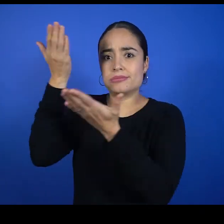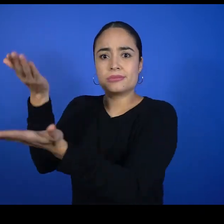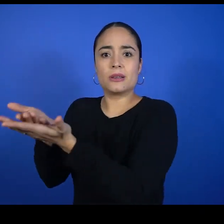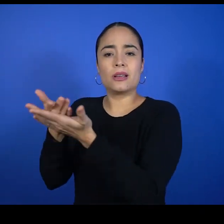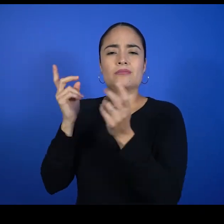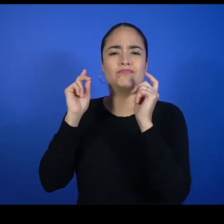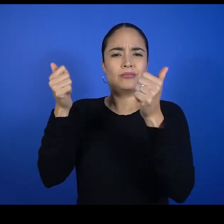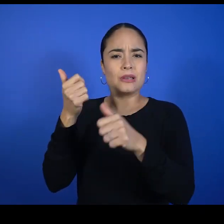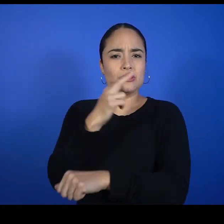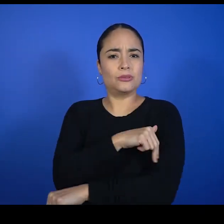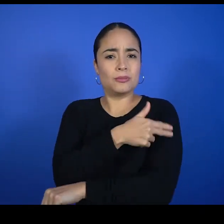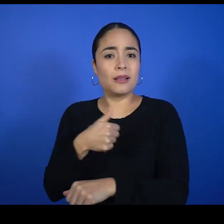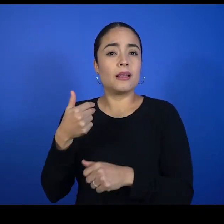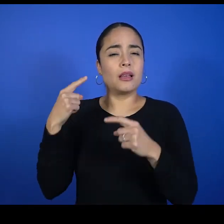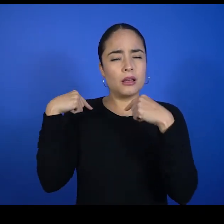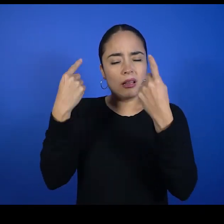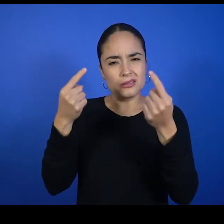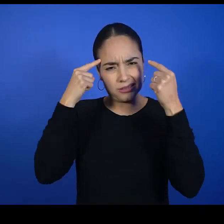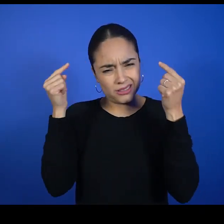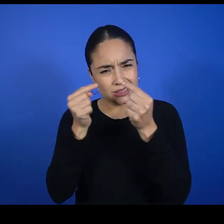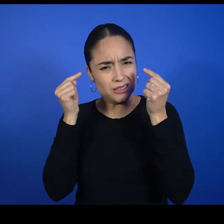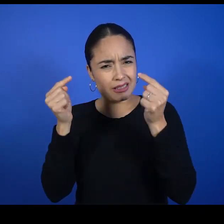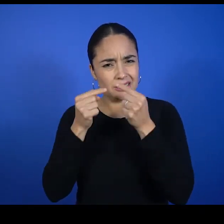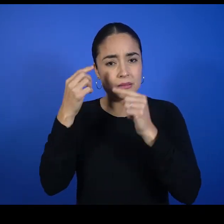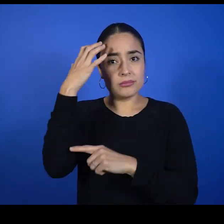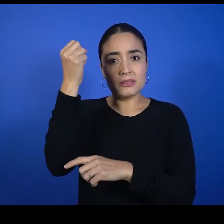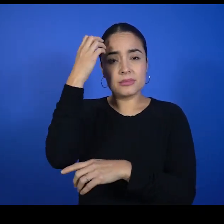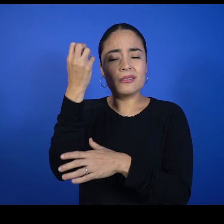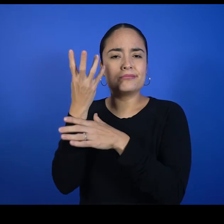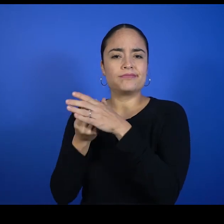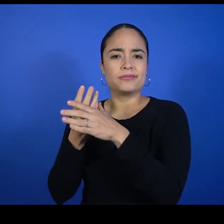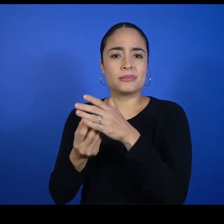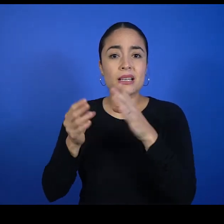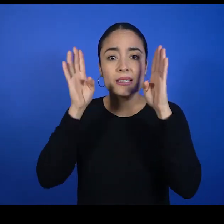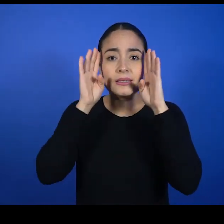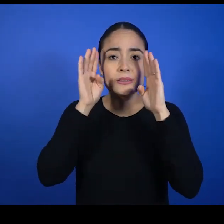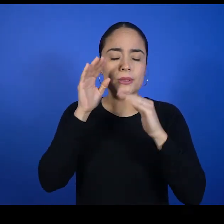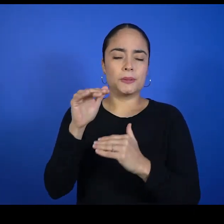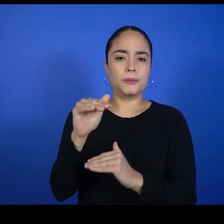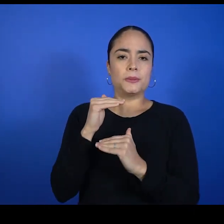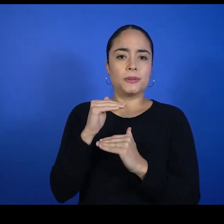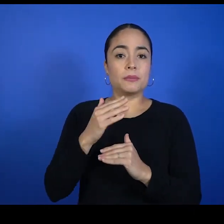I had a lot of headaches for a while. Loss of memory. My attentions were very limited. I've never really worked a nine-to-five.